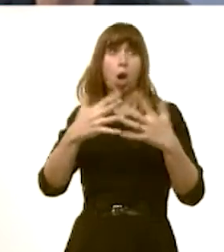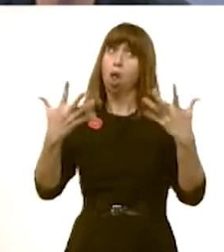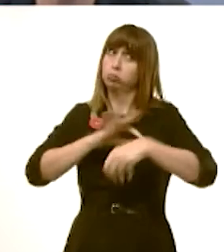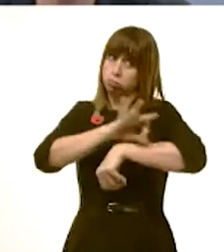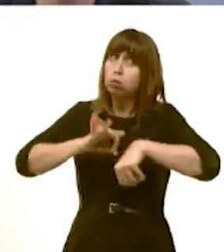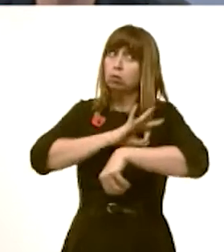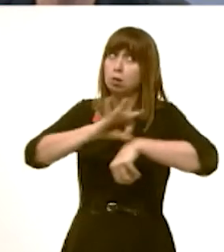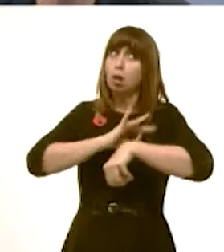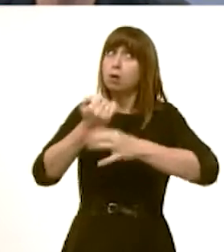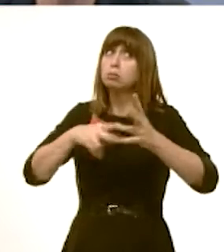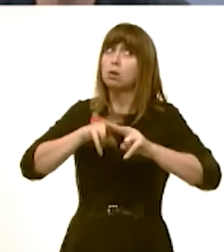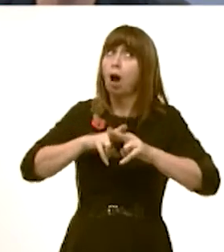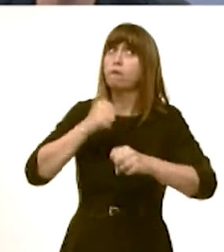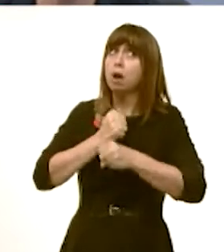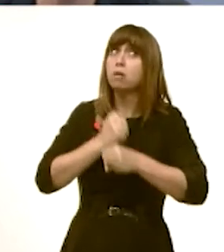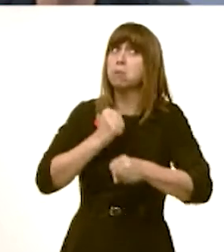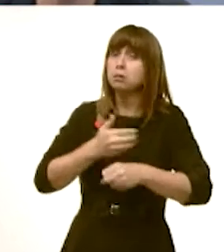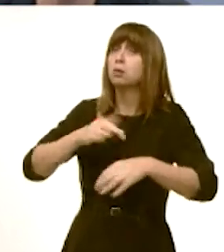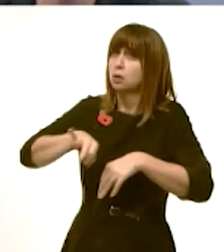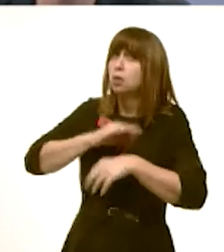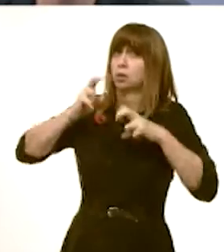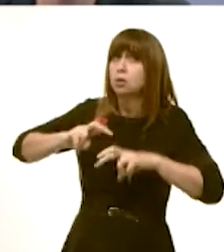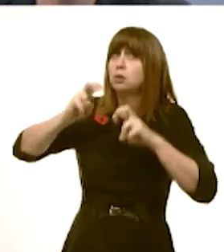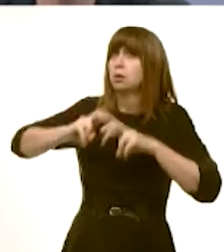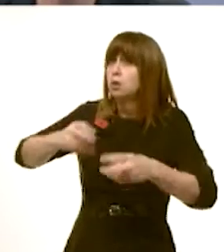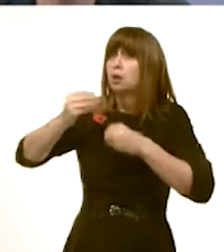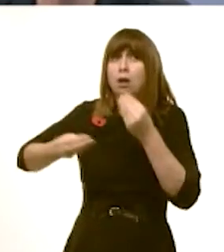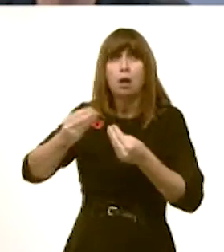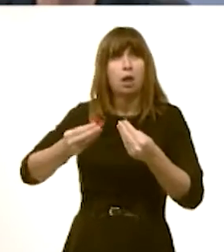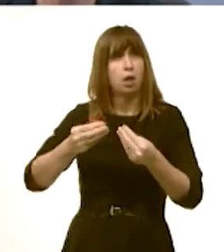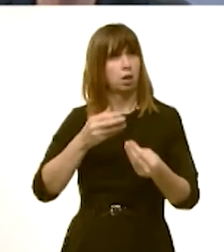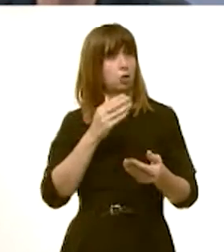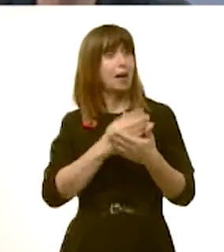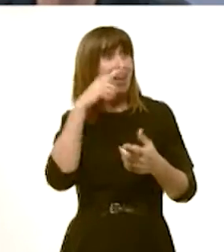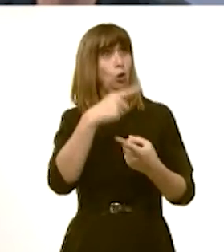into it, and, ultimately, you could actually gain more support for the project if you could